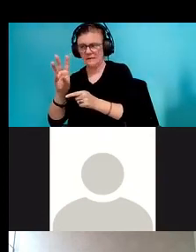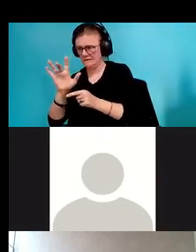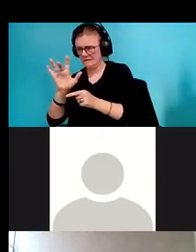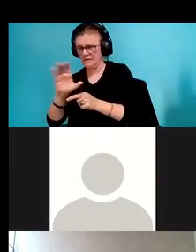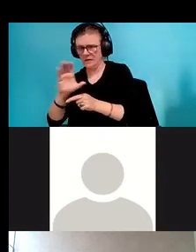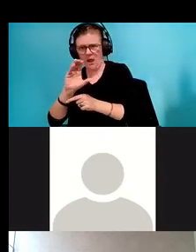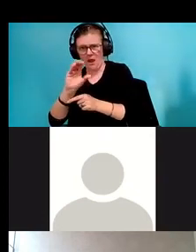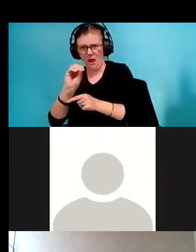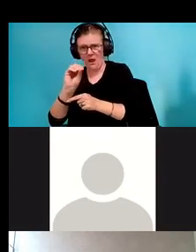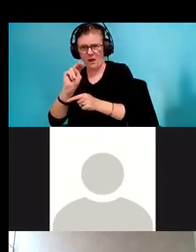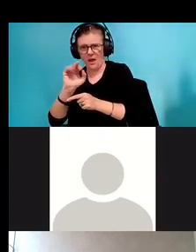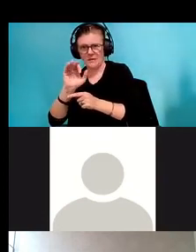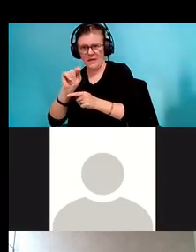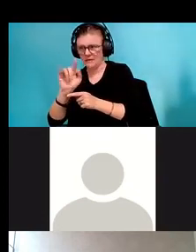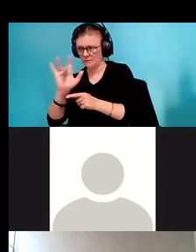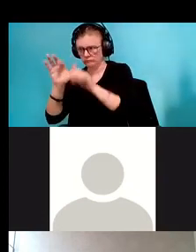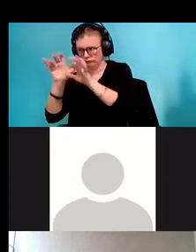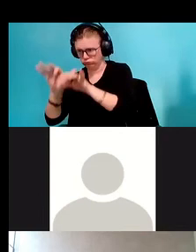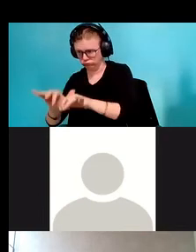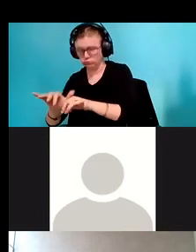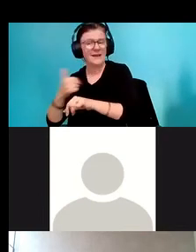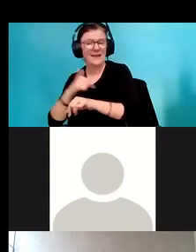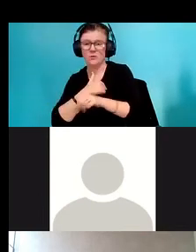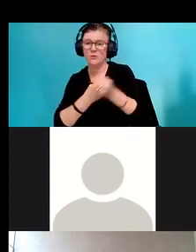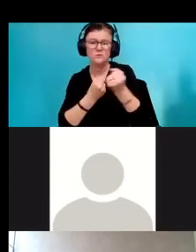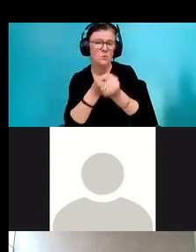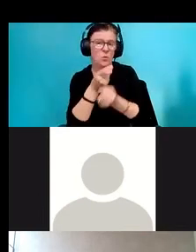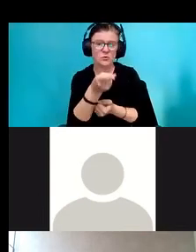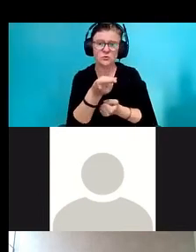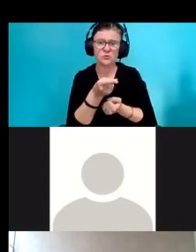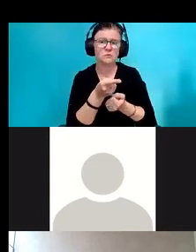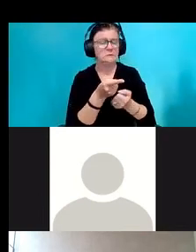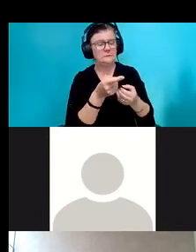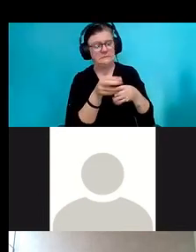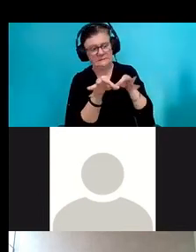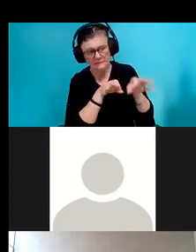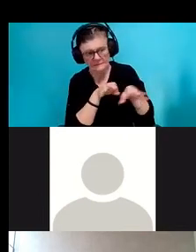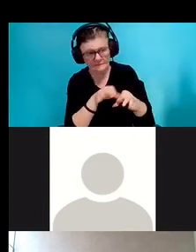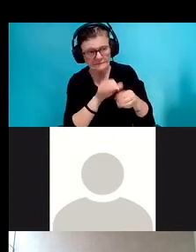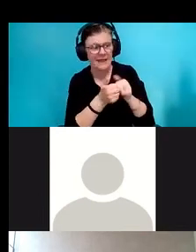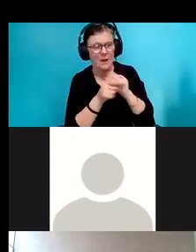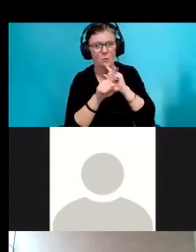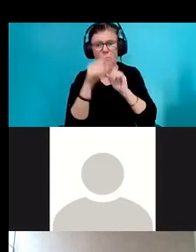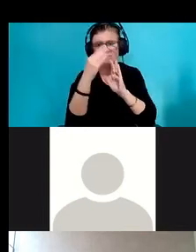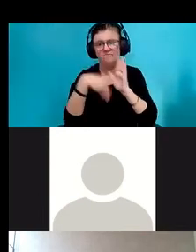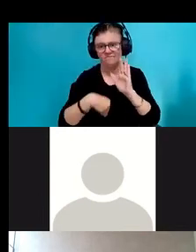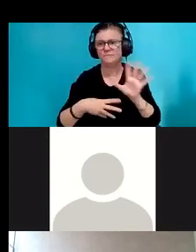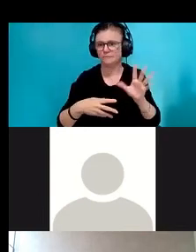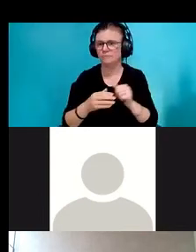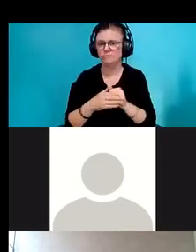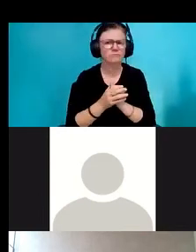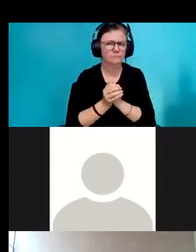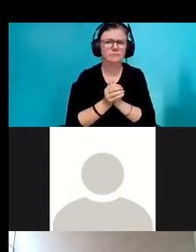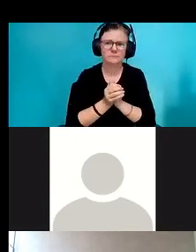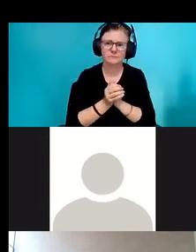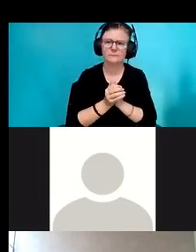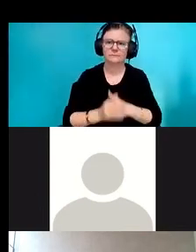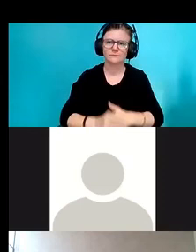to provide as much support as possible on how to fill out your progress report, given all the constraints of the COVID-19 pandemic.